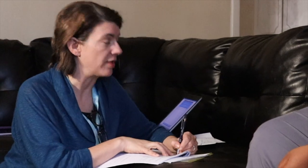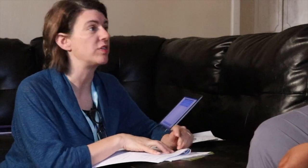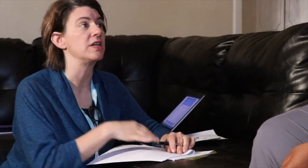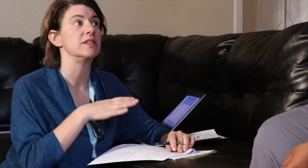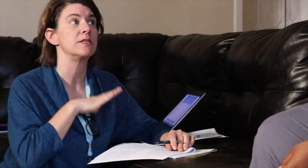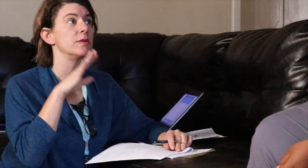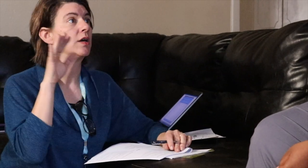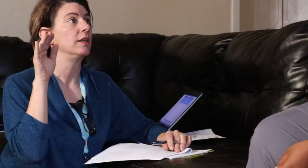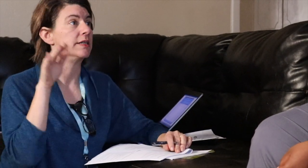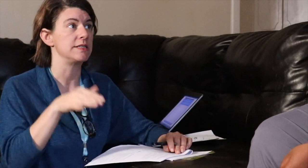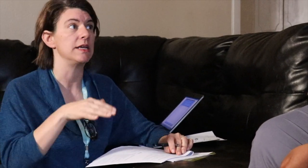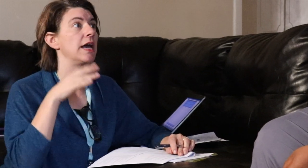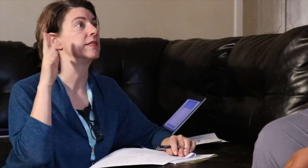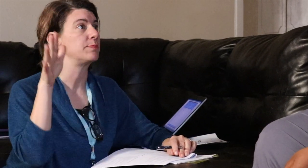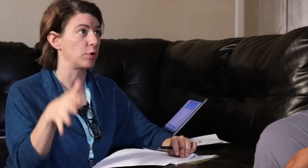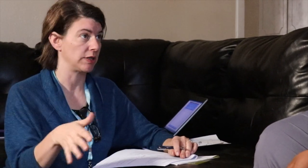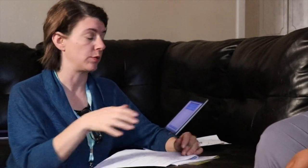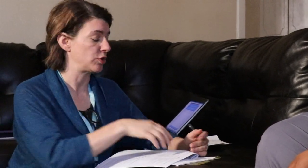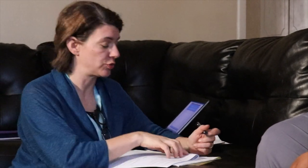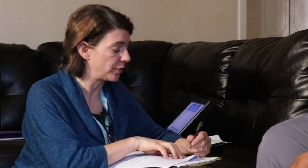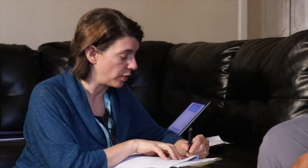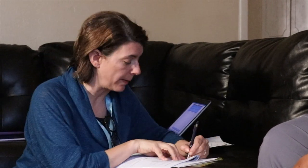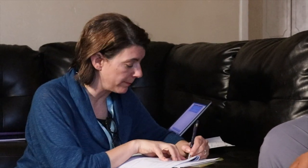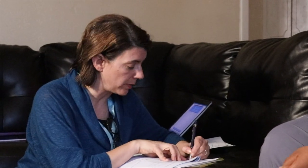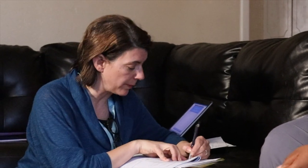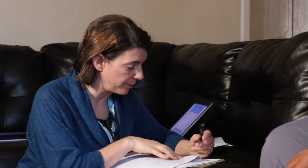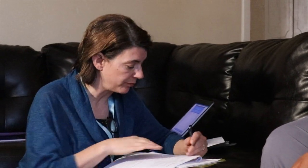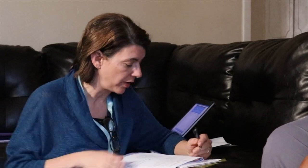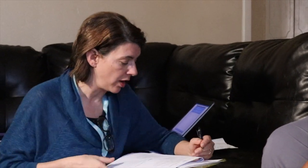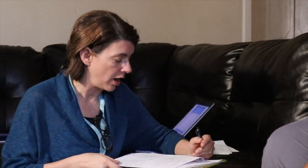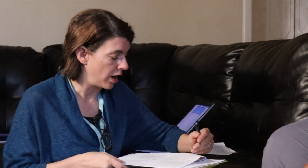So everything is listening and spoken language. Yes.